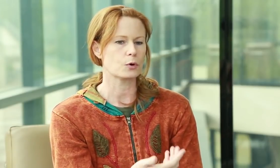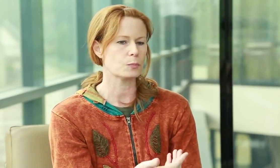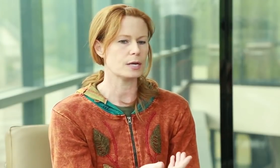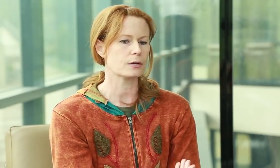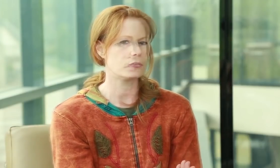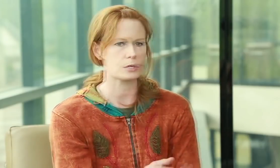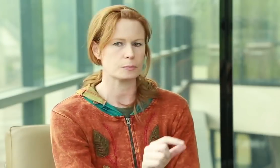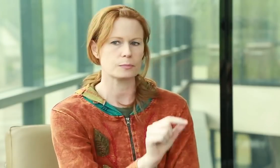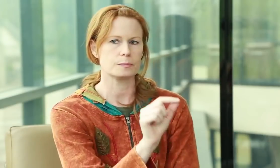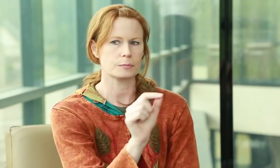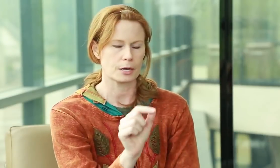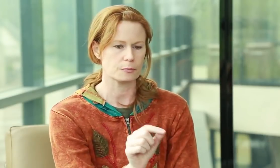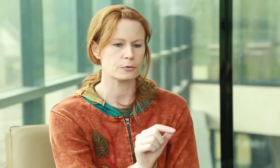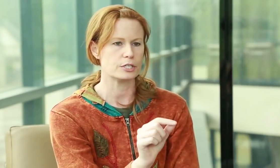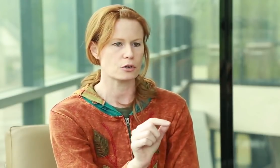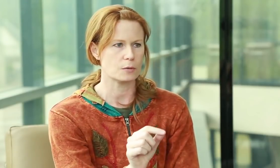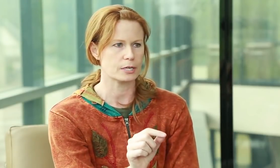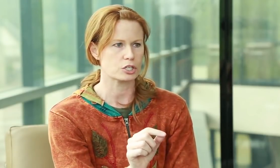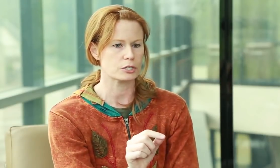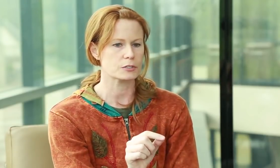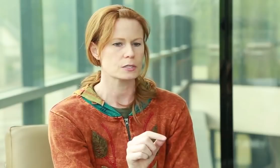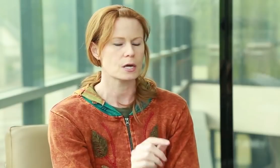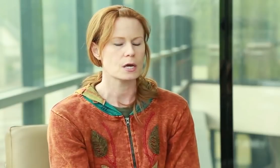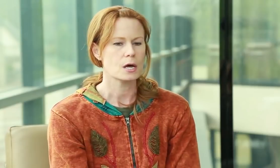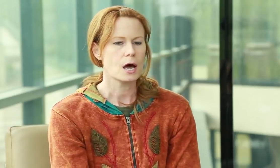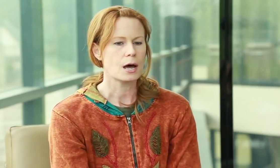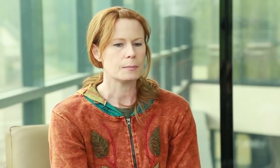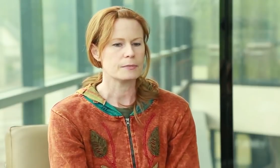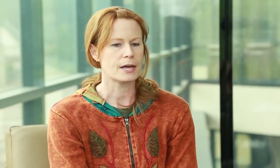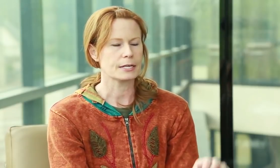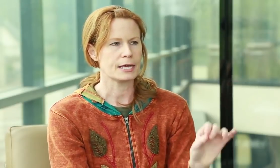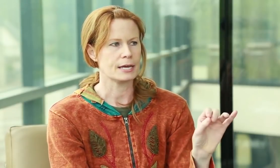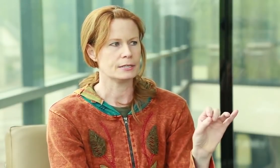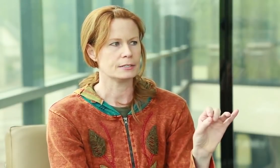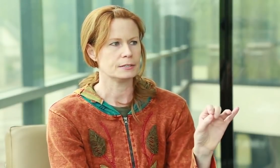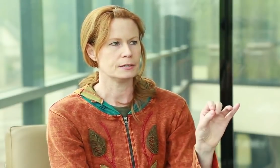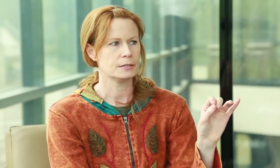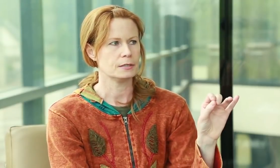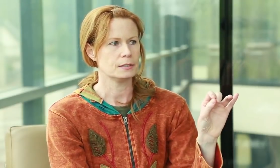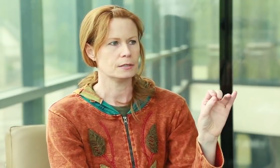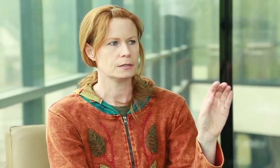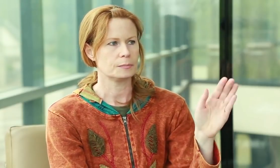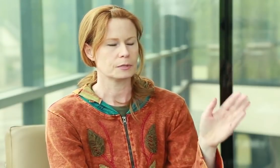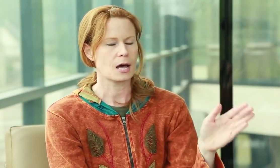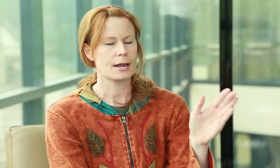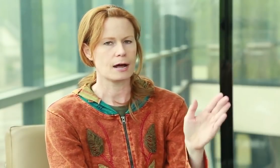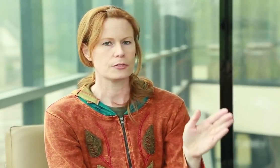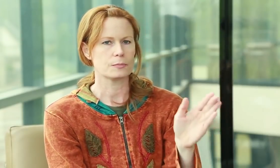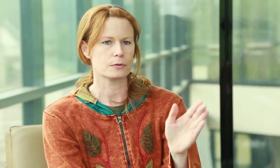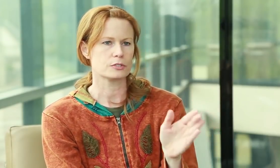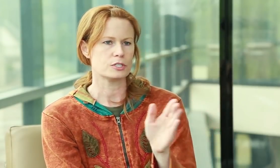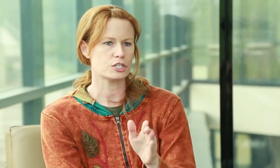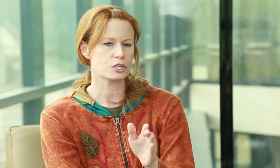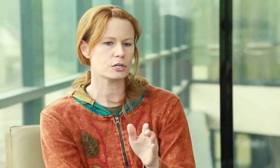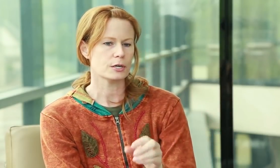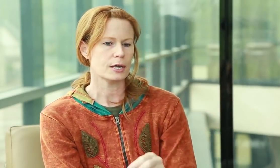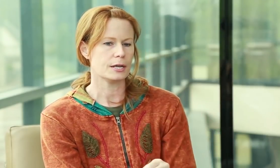Boardmaker, they're kind of pre-drawn pictures - um, that can plot out the procedure and